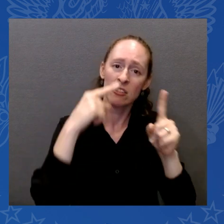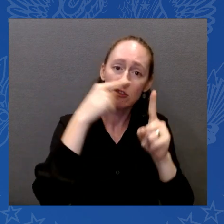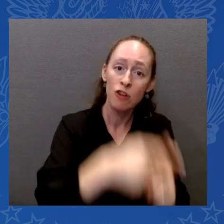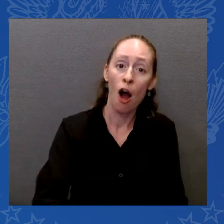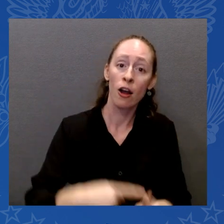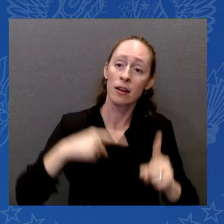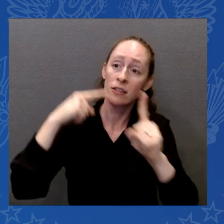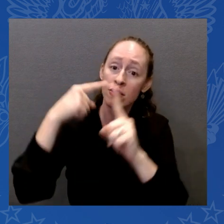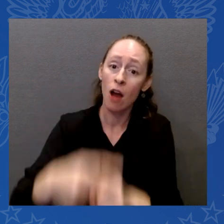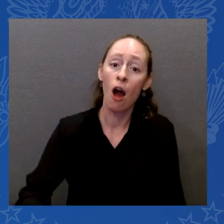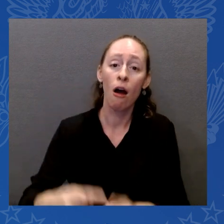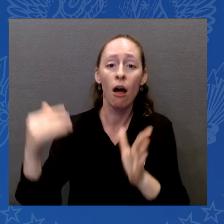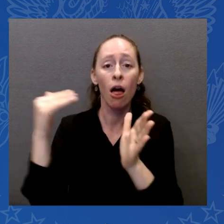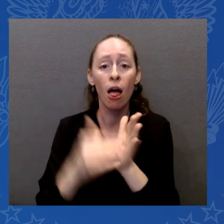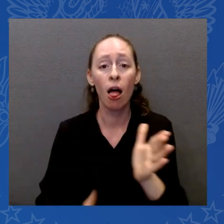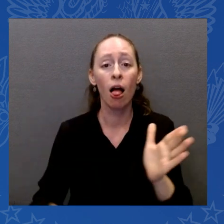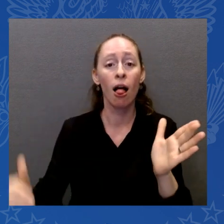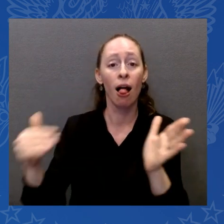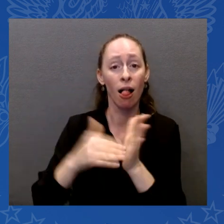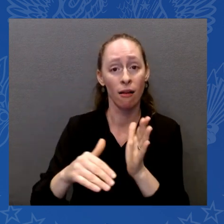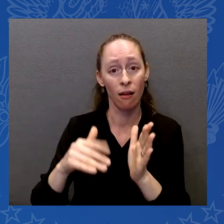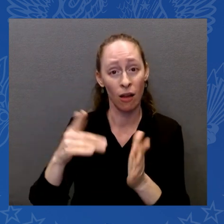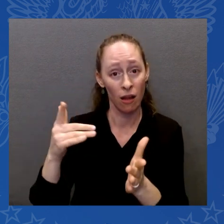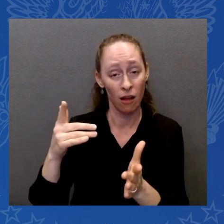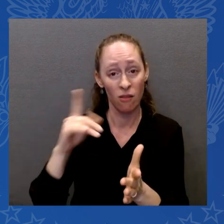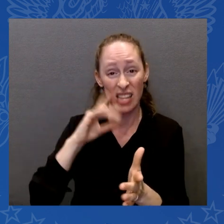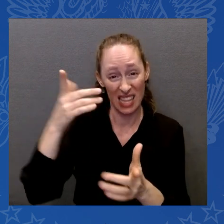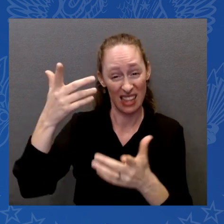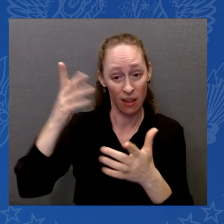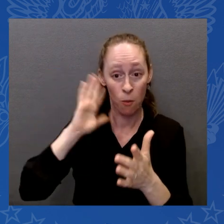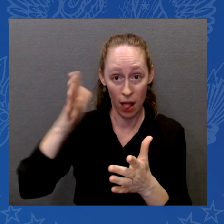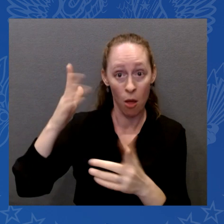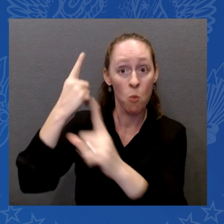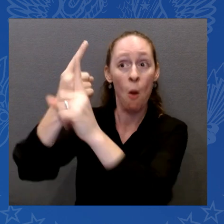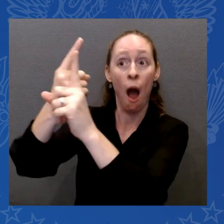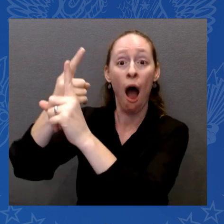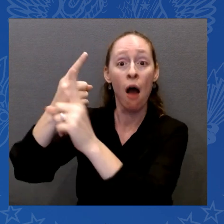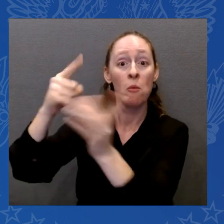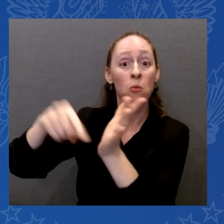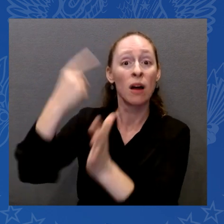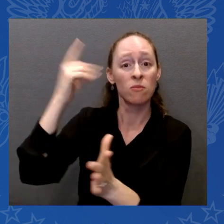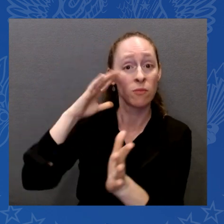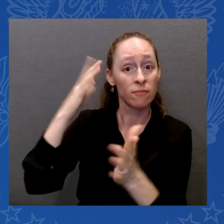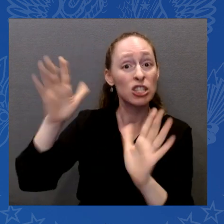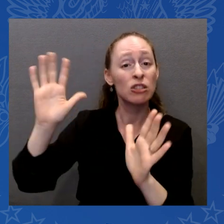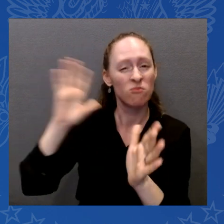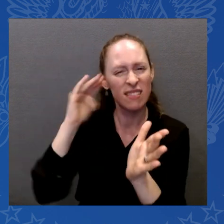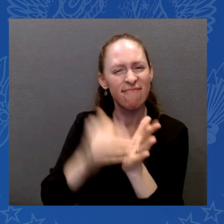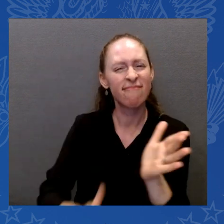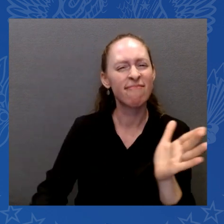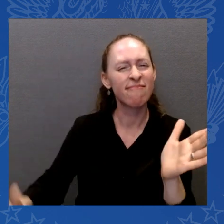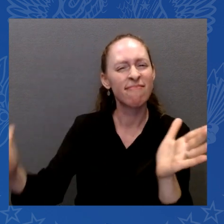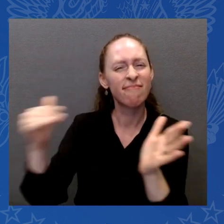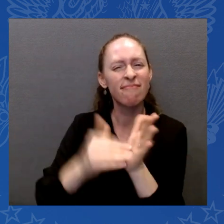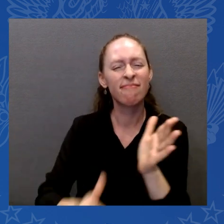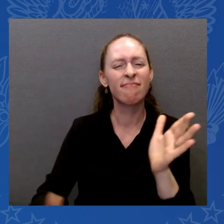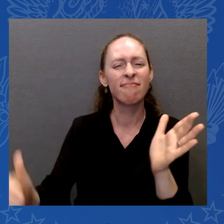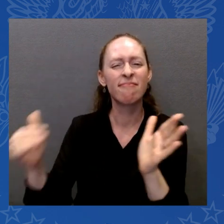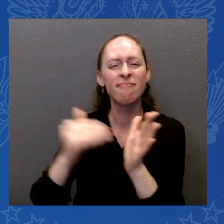What we're seeing now is the same intent dressed up in brand new clothes. The goal all along has never wavered